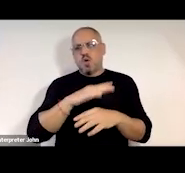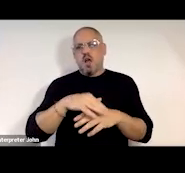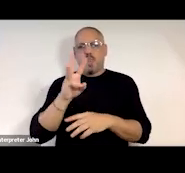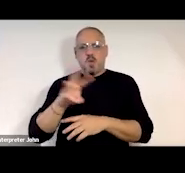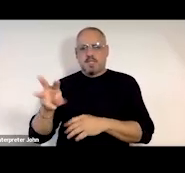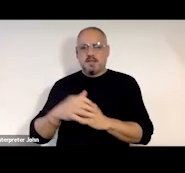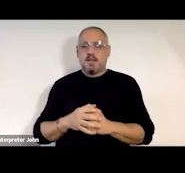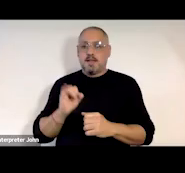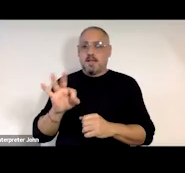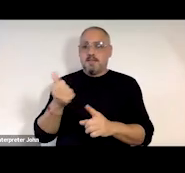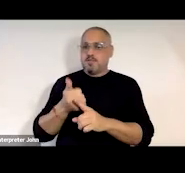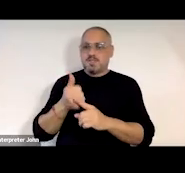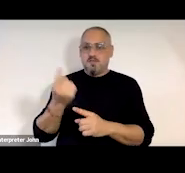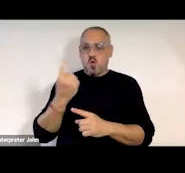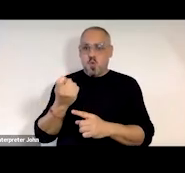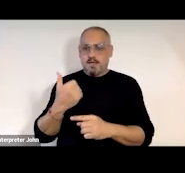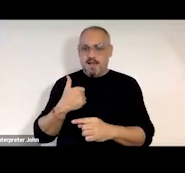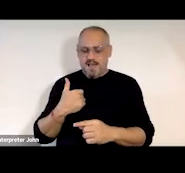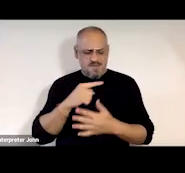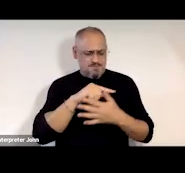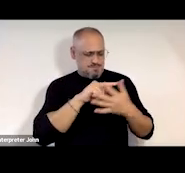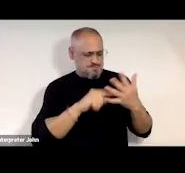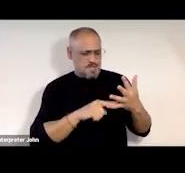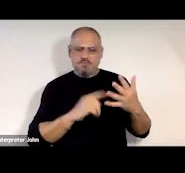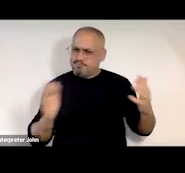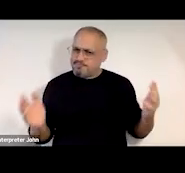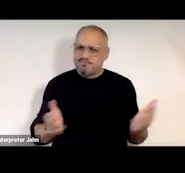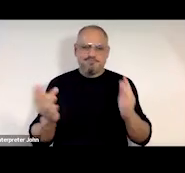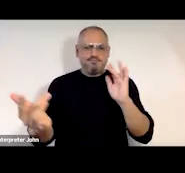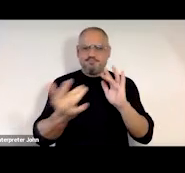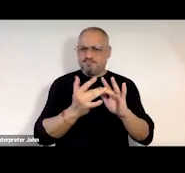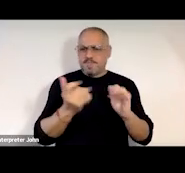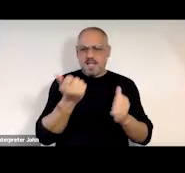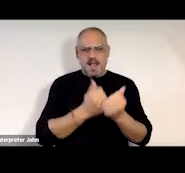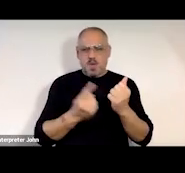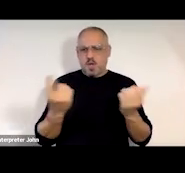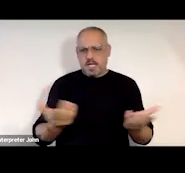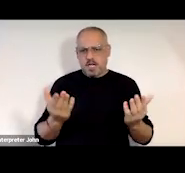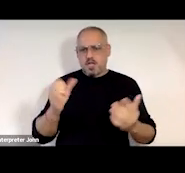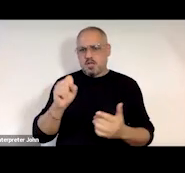And if you have any questions about any of that, we really encourage you to reach out to anyone here at the SOAR TA Center.